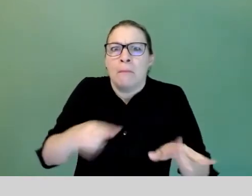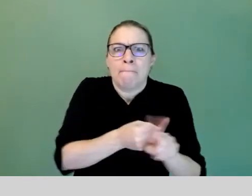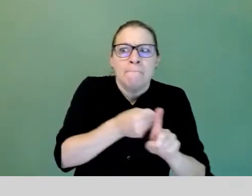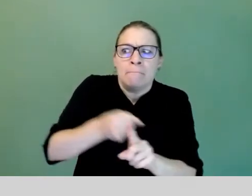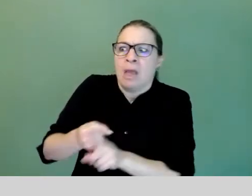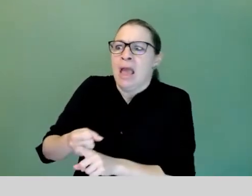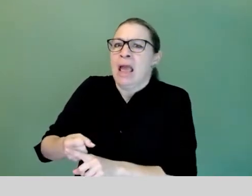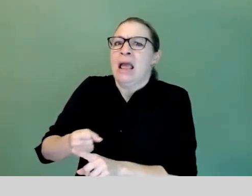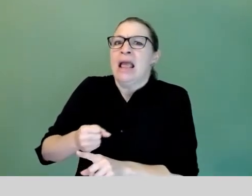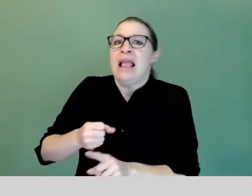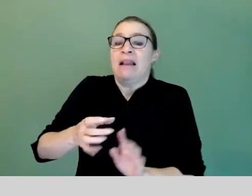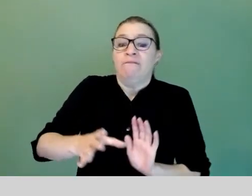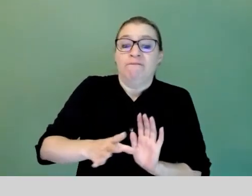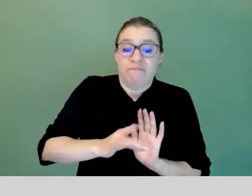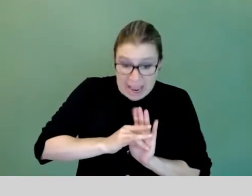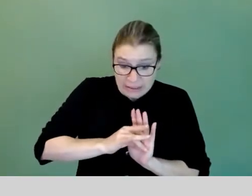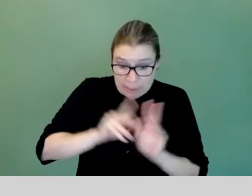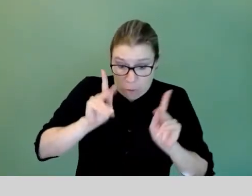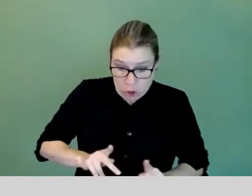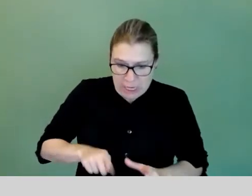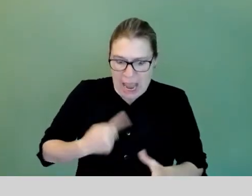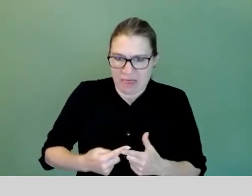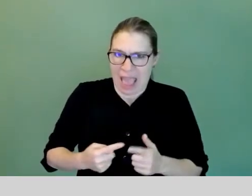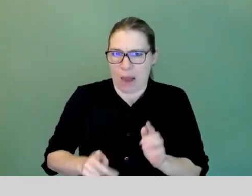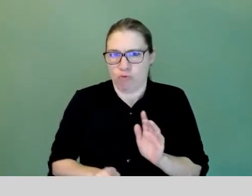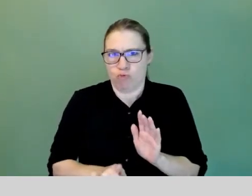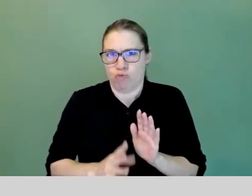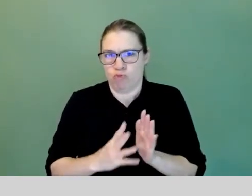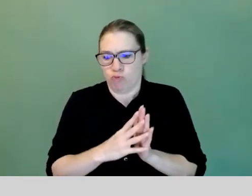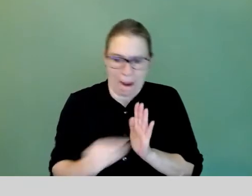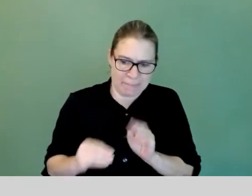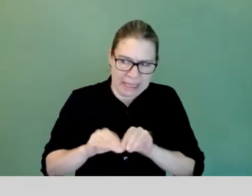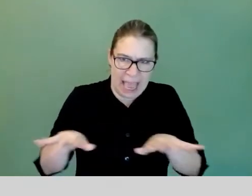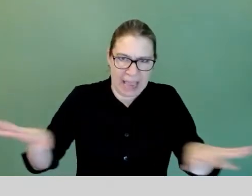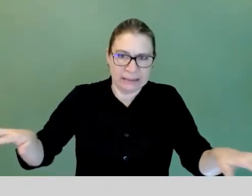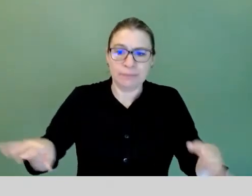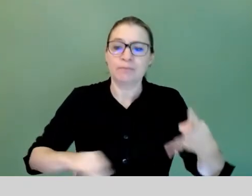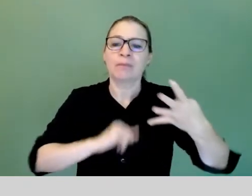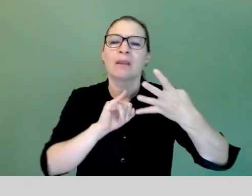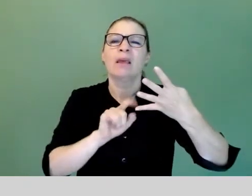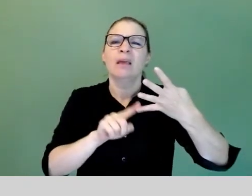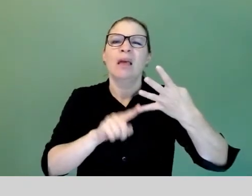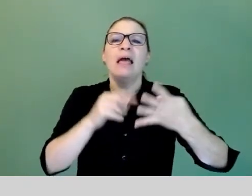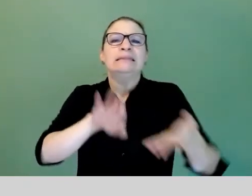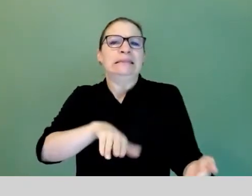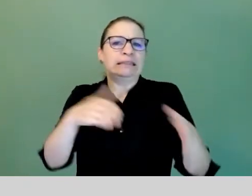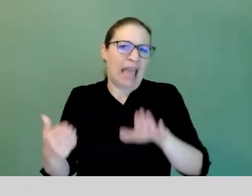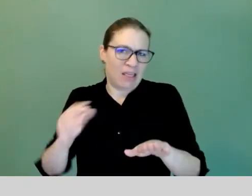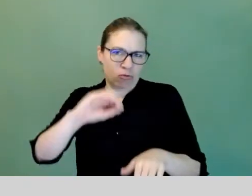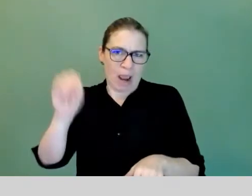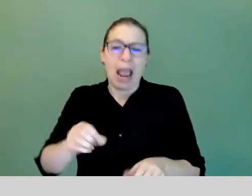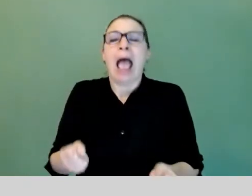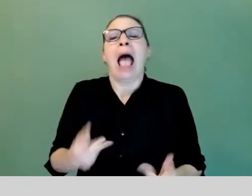infects a host and then begins to replicate and death rate. How many individuals do not recover